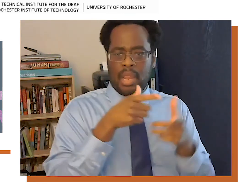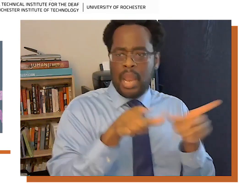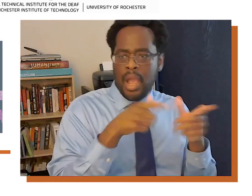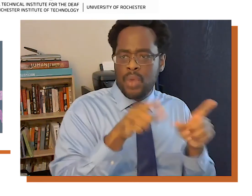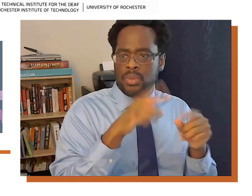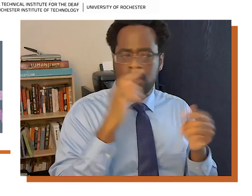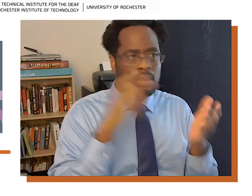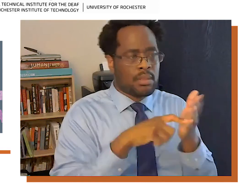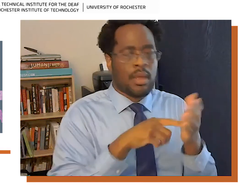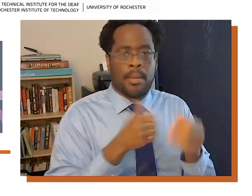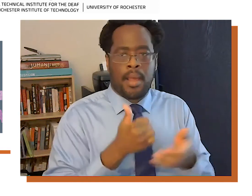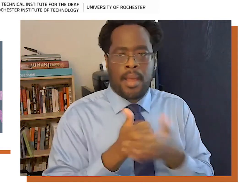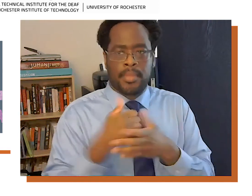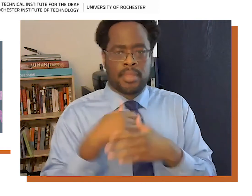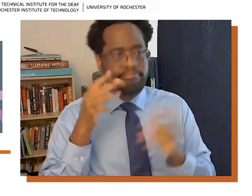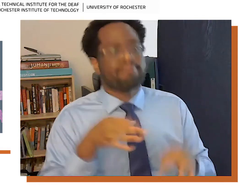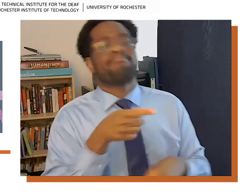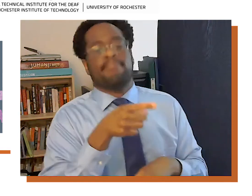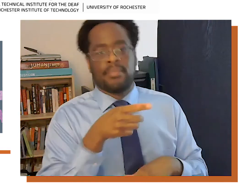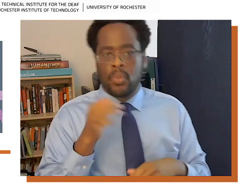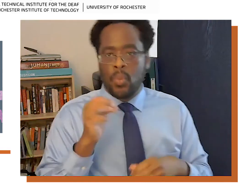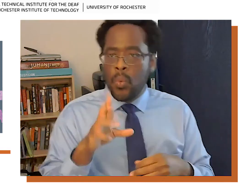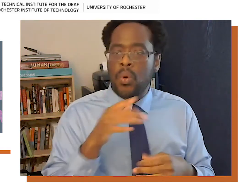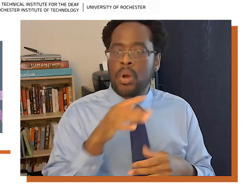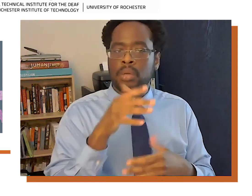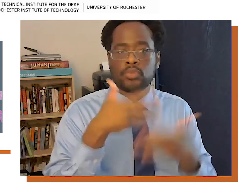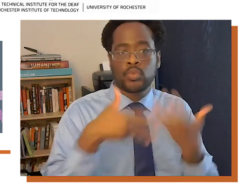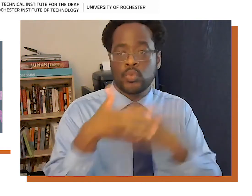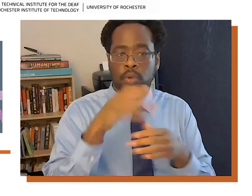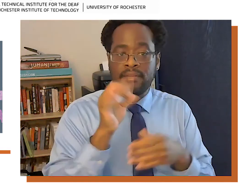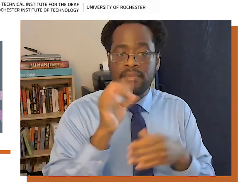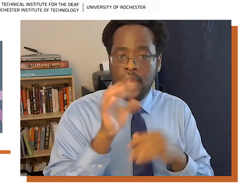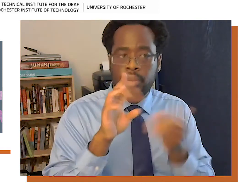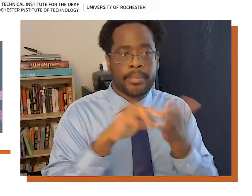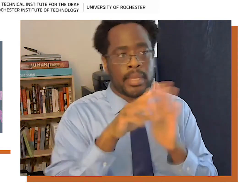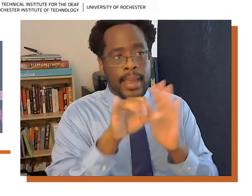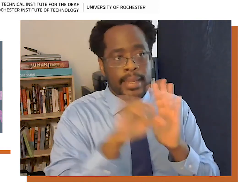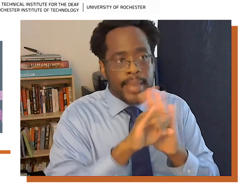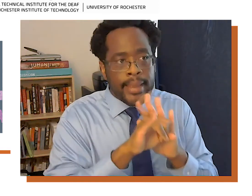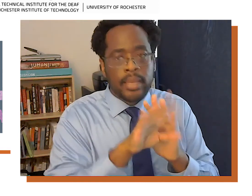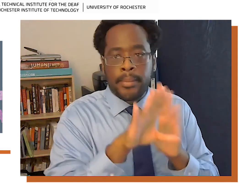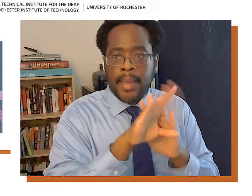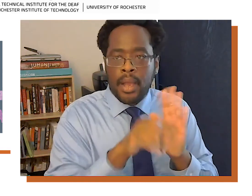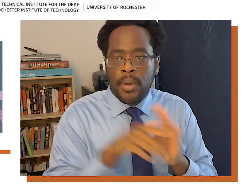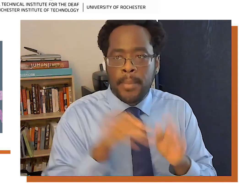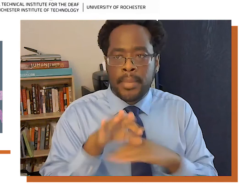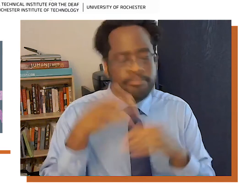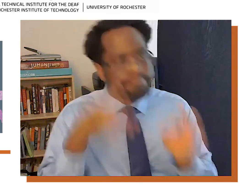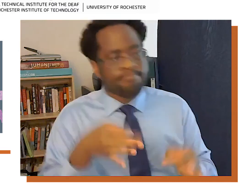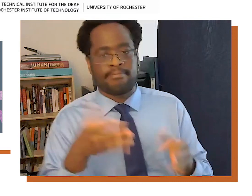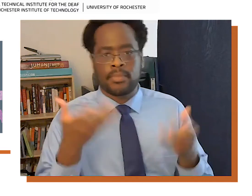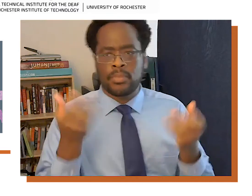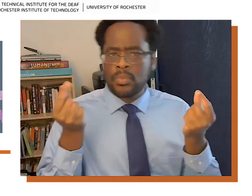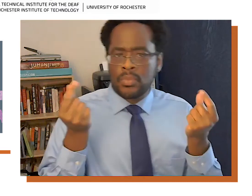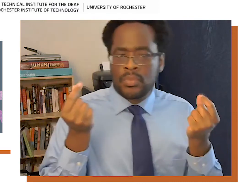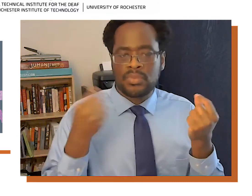how attitudes affect language and identities and how identities and backgrounds can impact